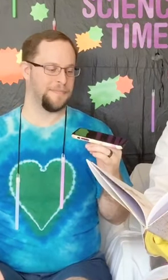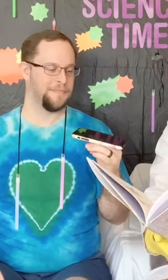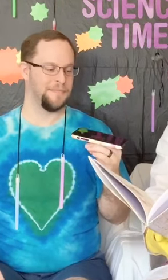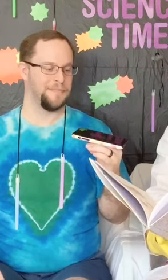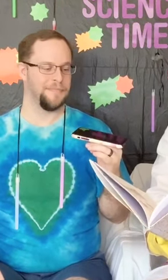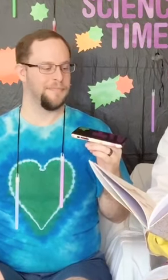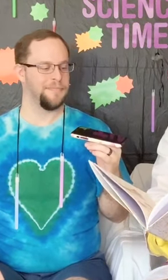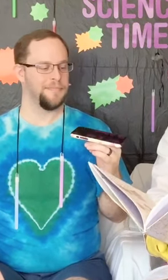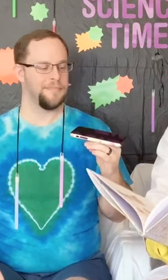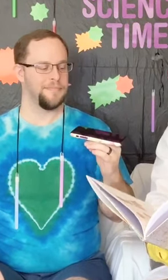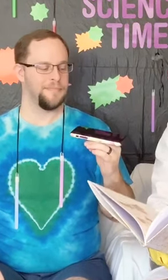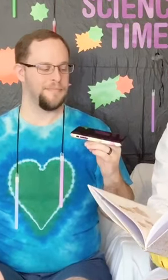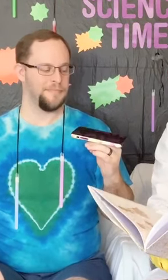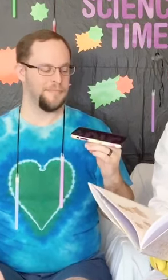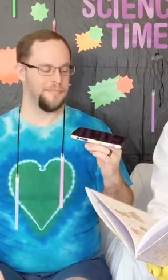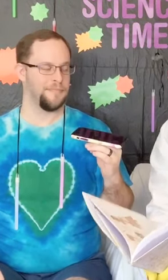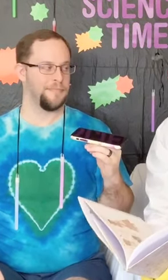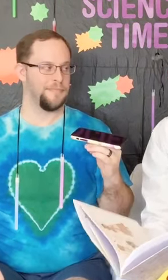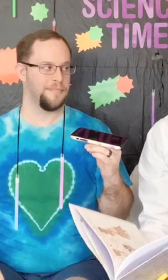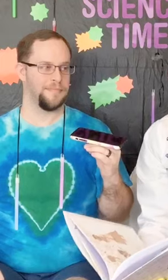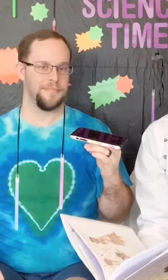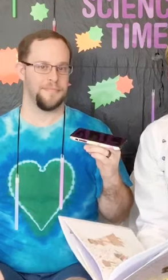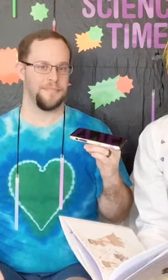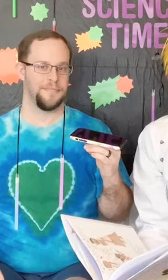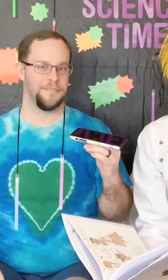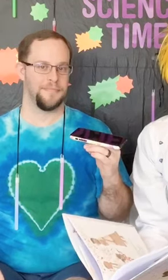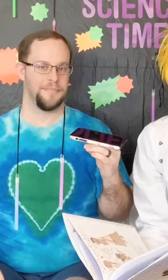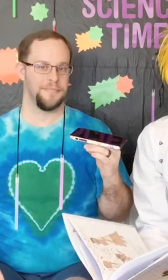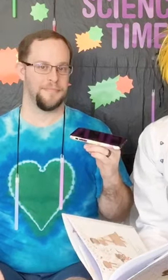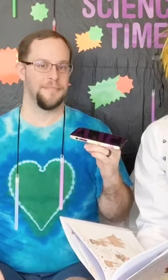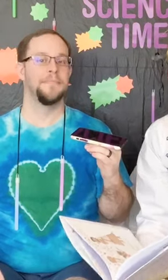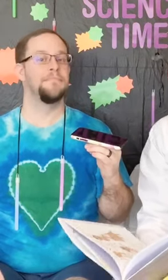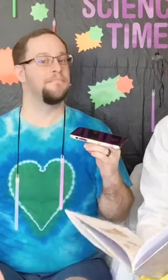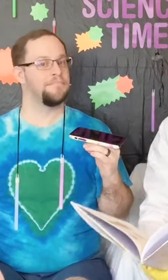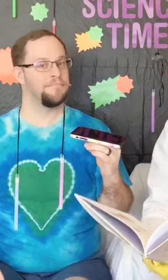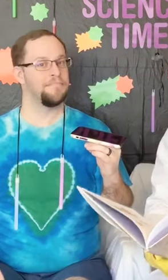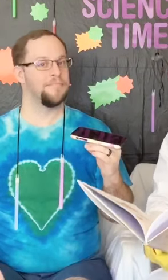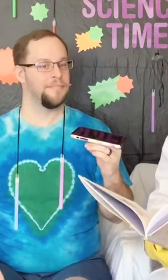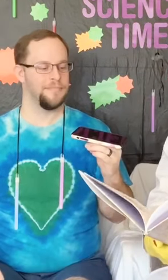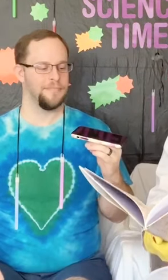The thinking chair now was the great thinking hall.